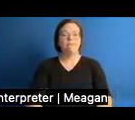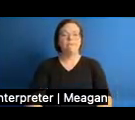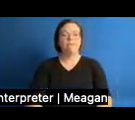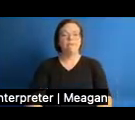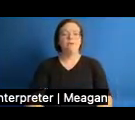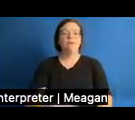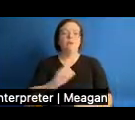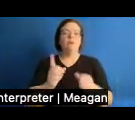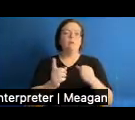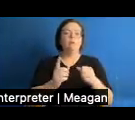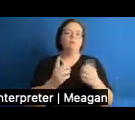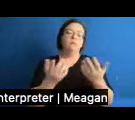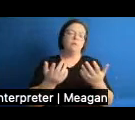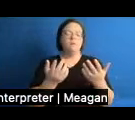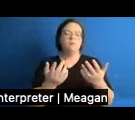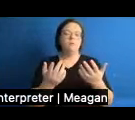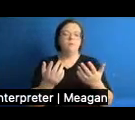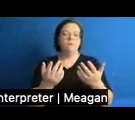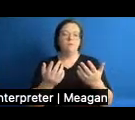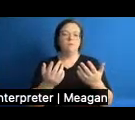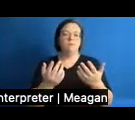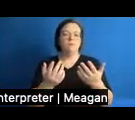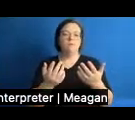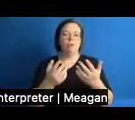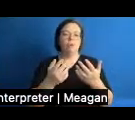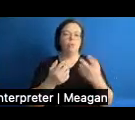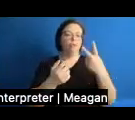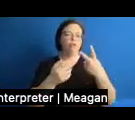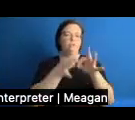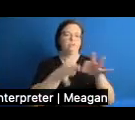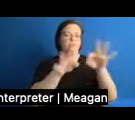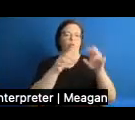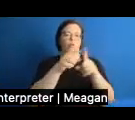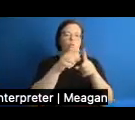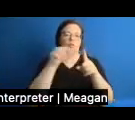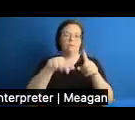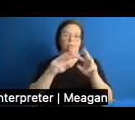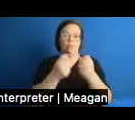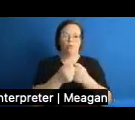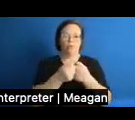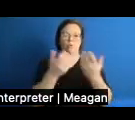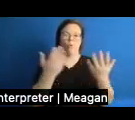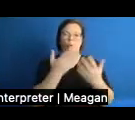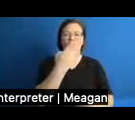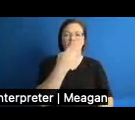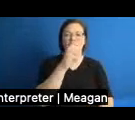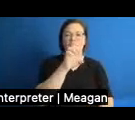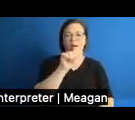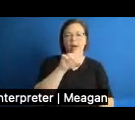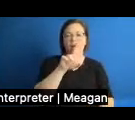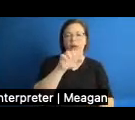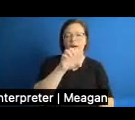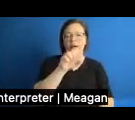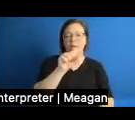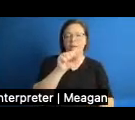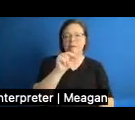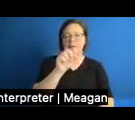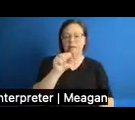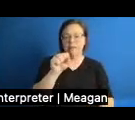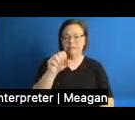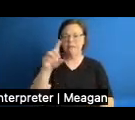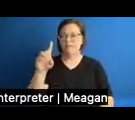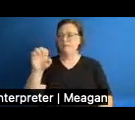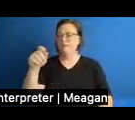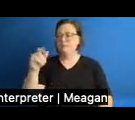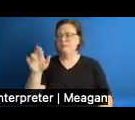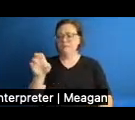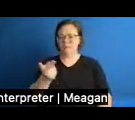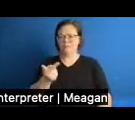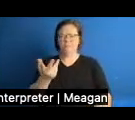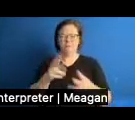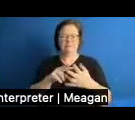of two key words of the workshop right? What's headlessness and what's despair. First, despair,